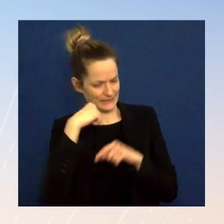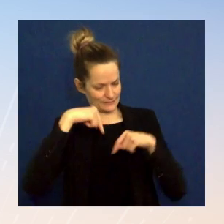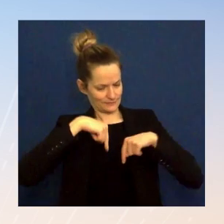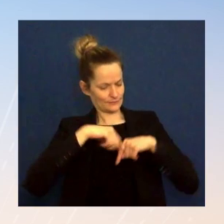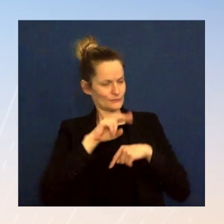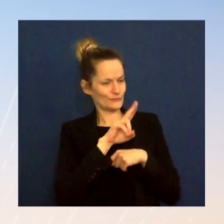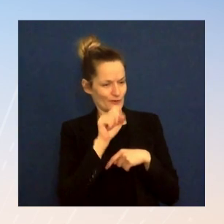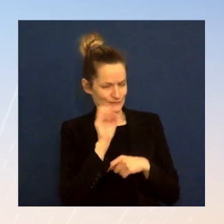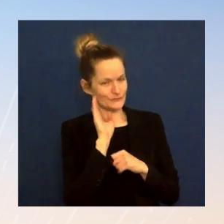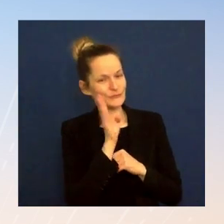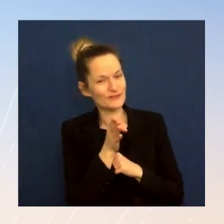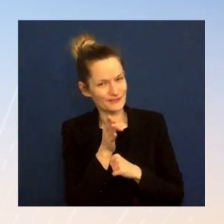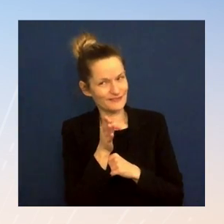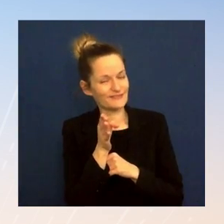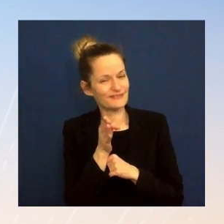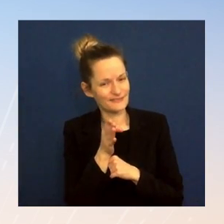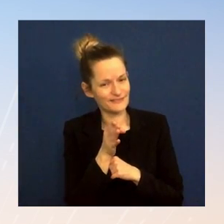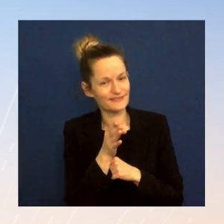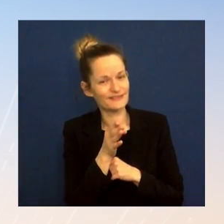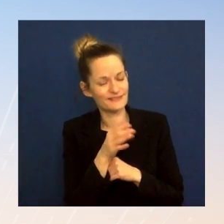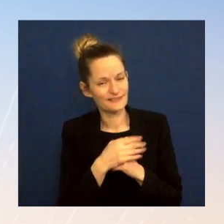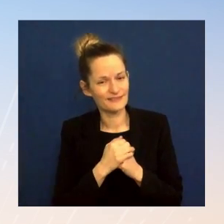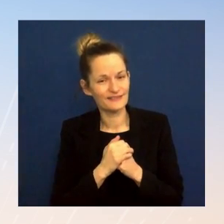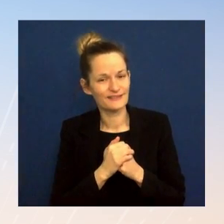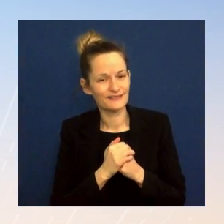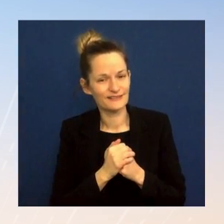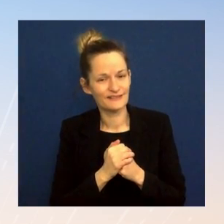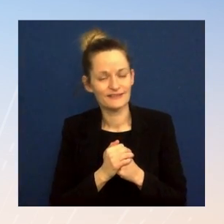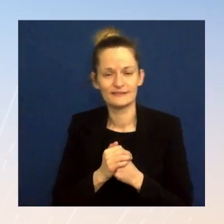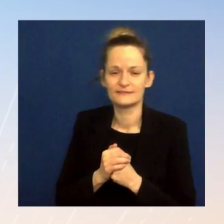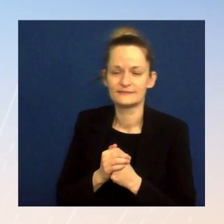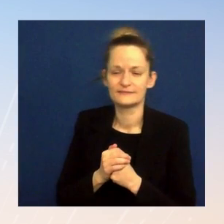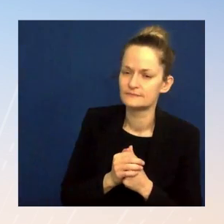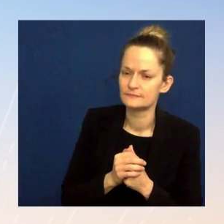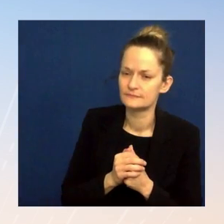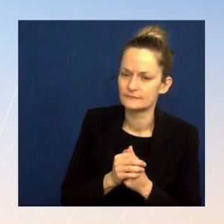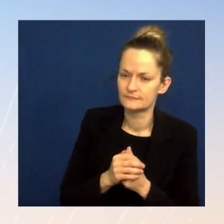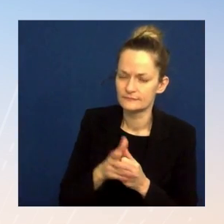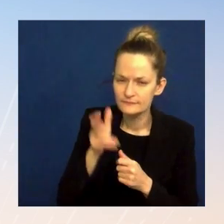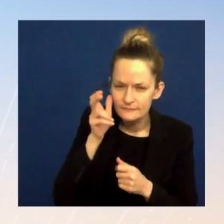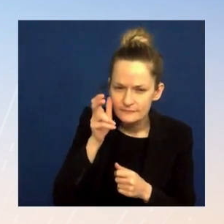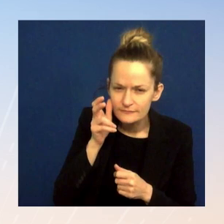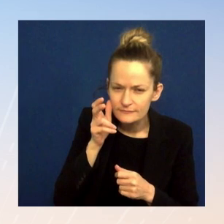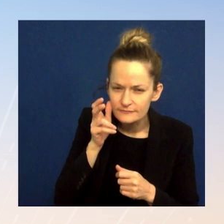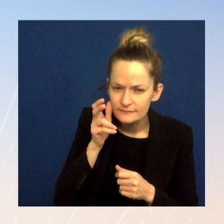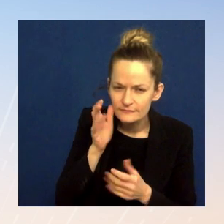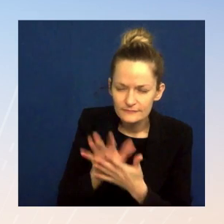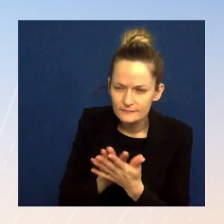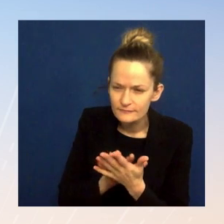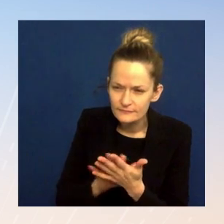A week ago, Special Representative Sung Kim said he's hoping to continue to talk about the declaration